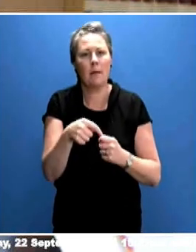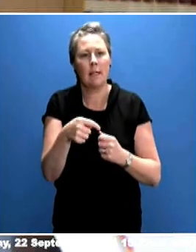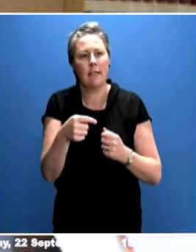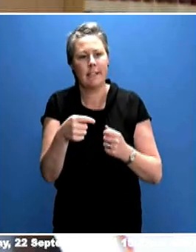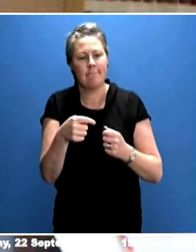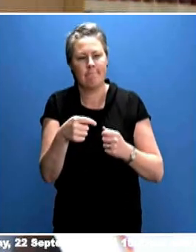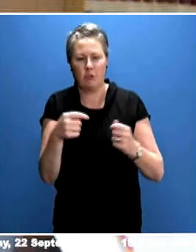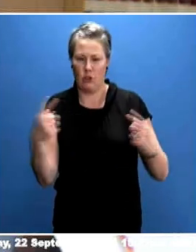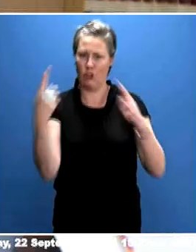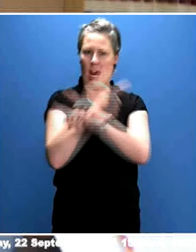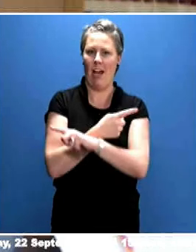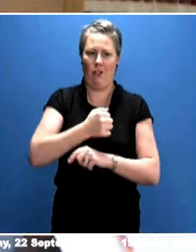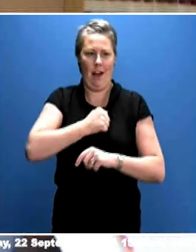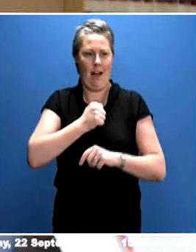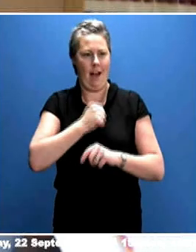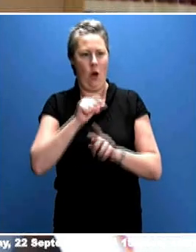So we had a smoking ceremony in August.